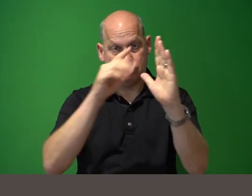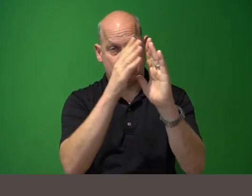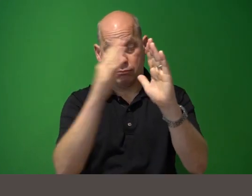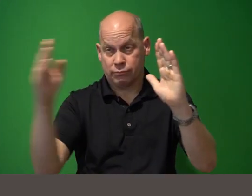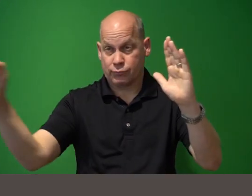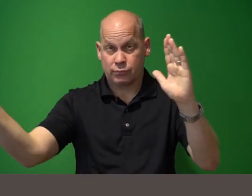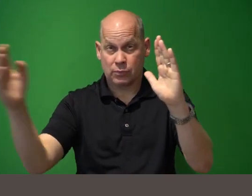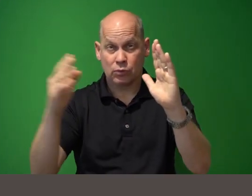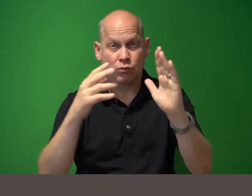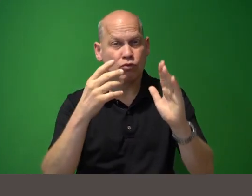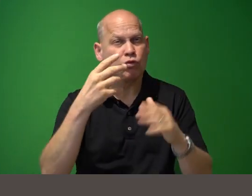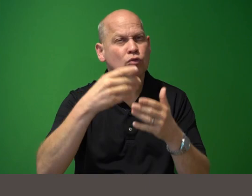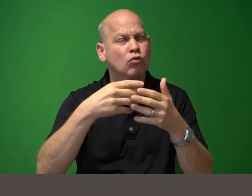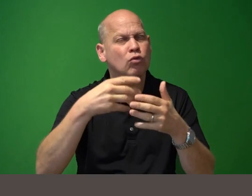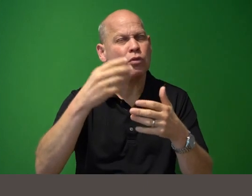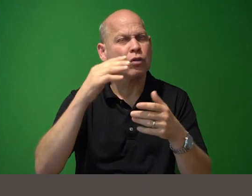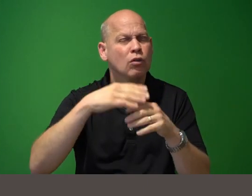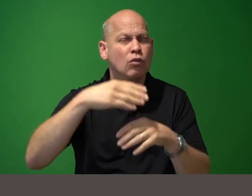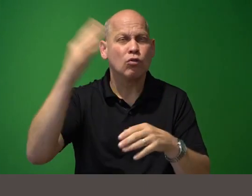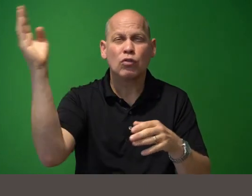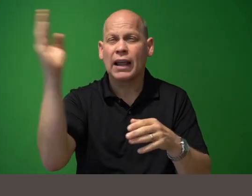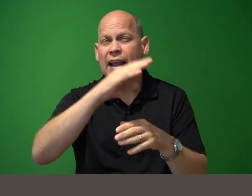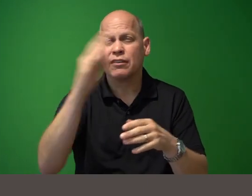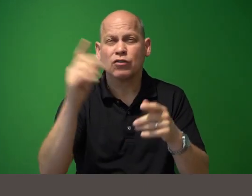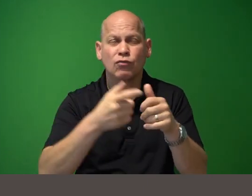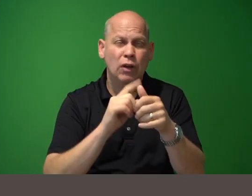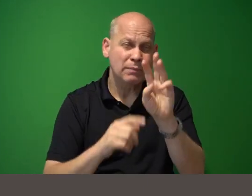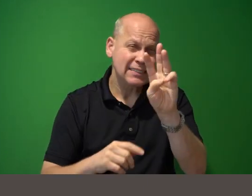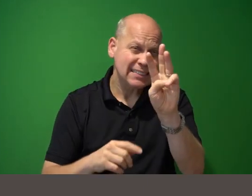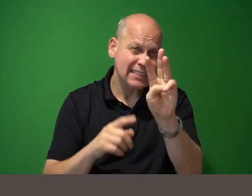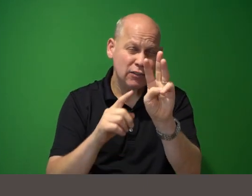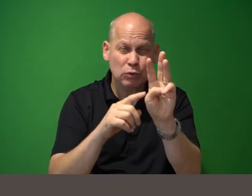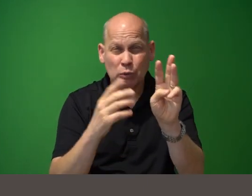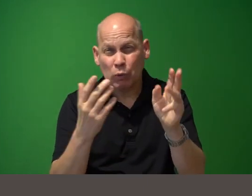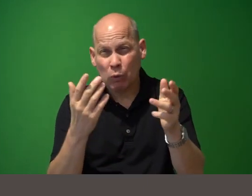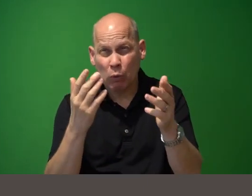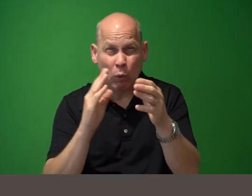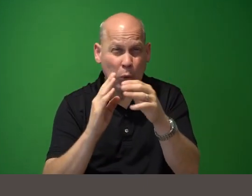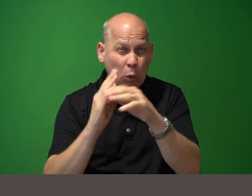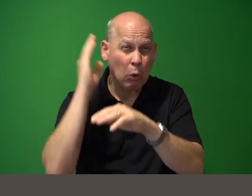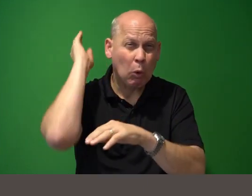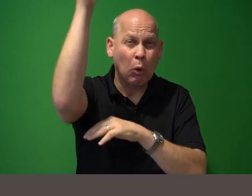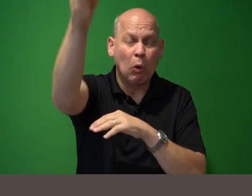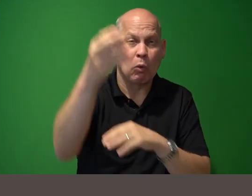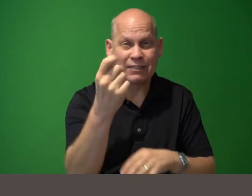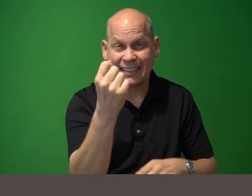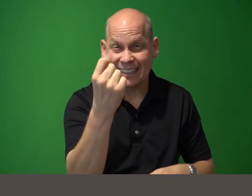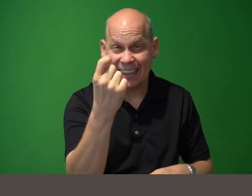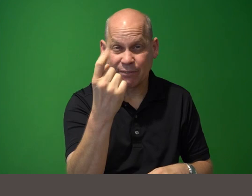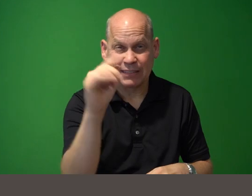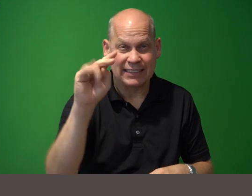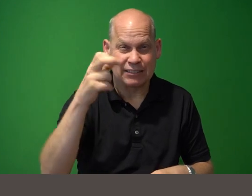the range is actually from six to almost, well, to over 11 inches.